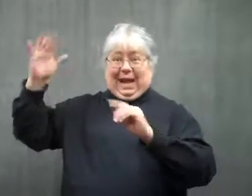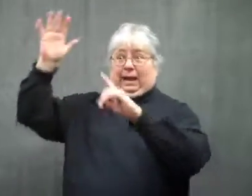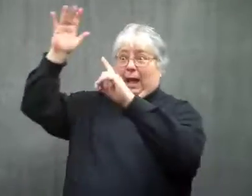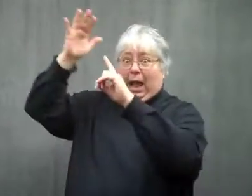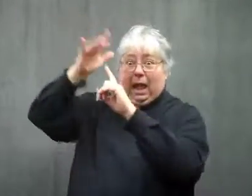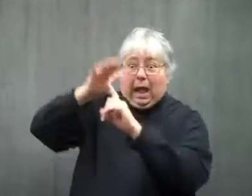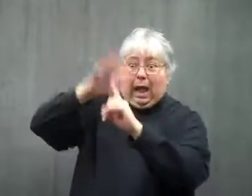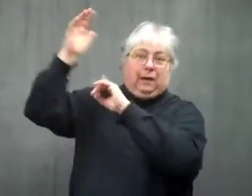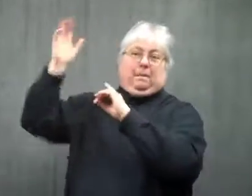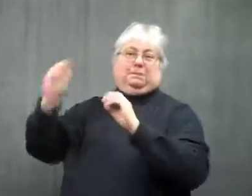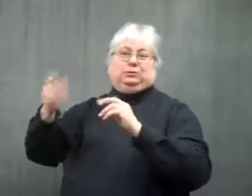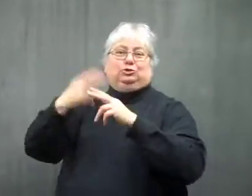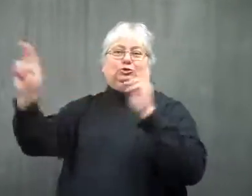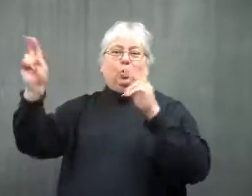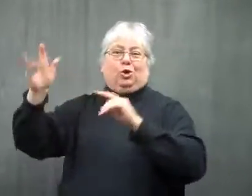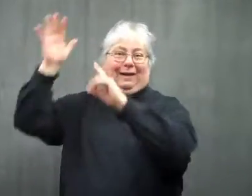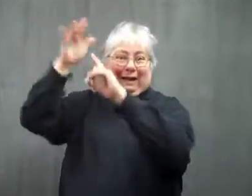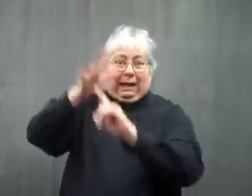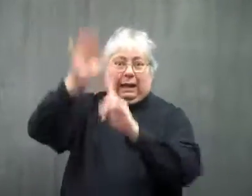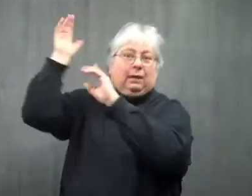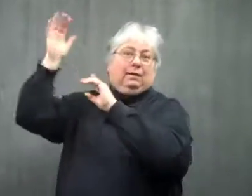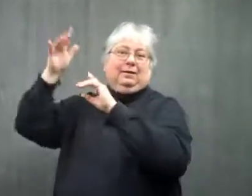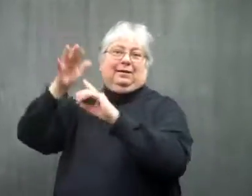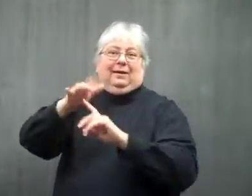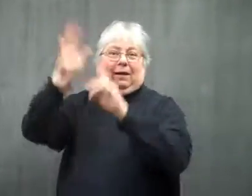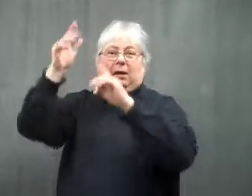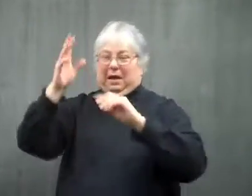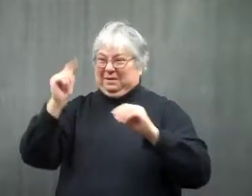They couldn't get too close and stay too long.